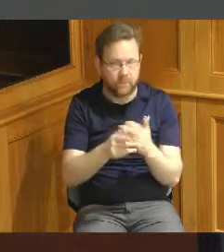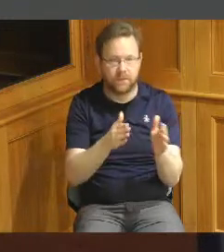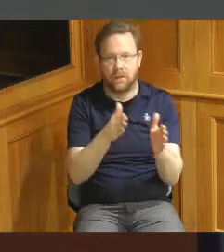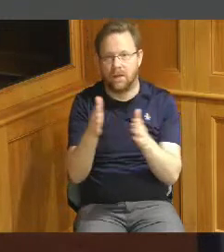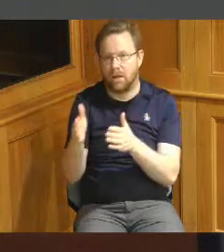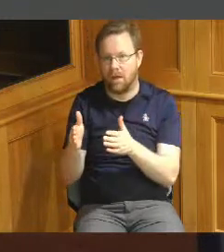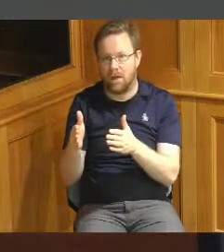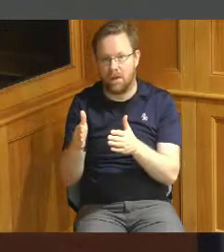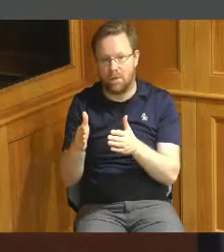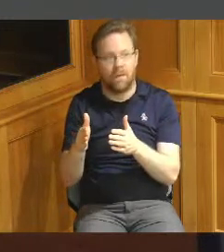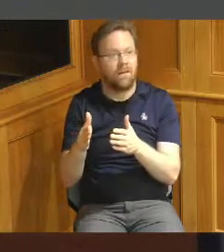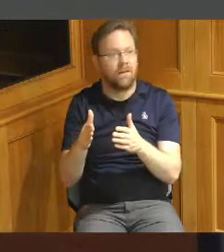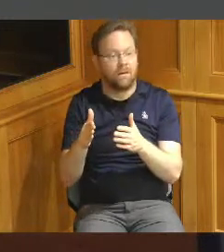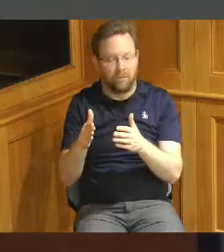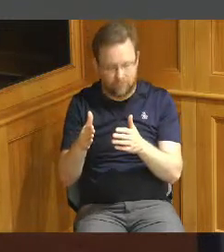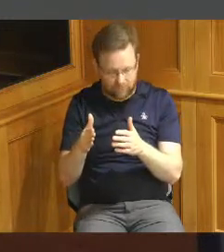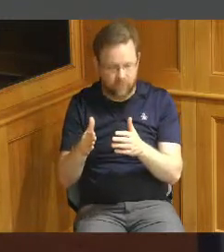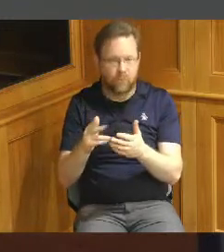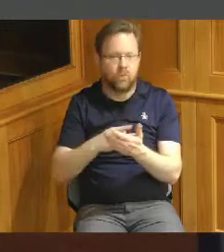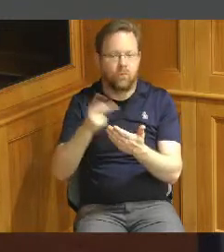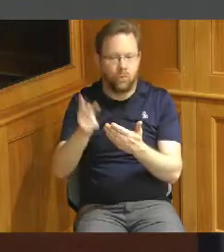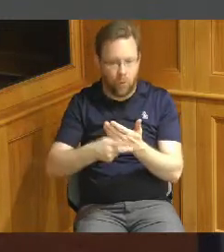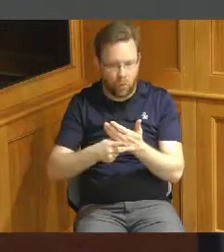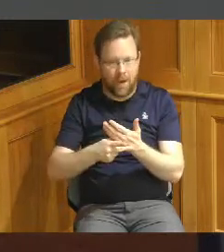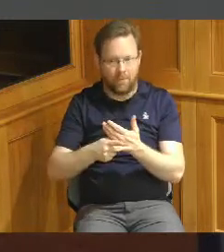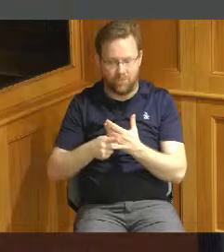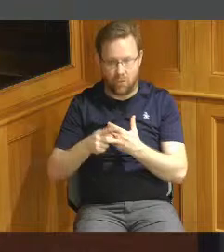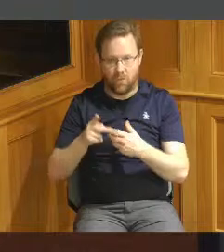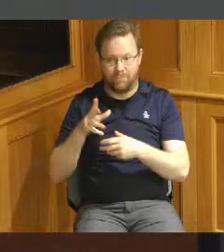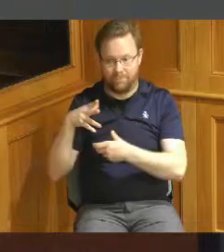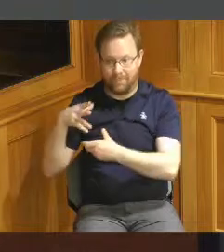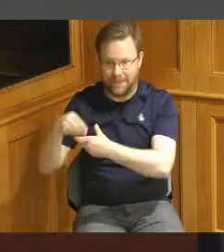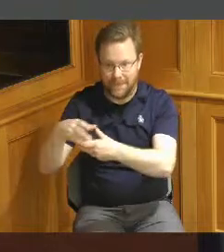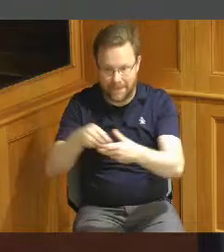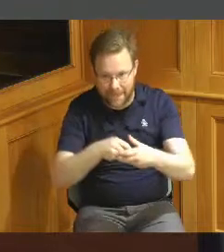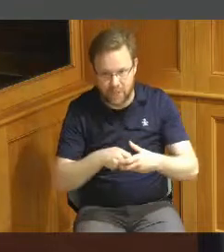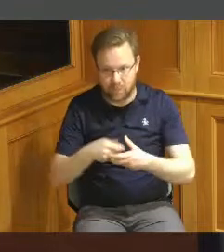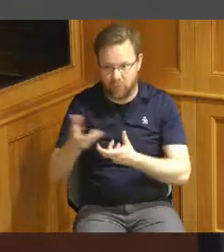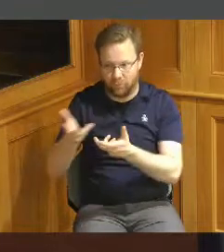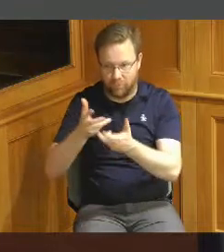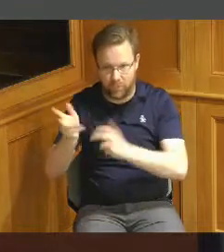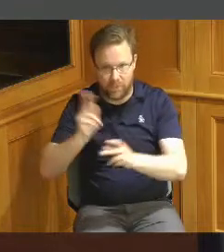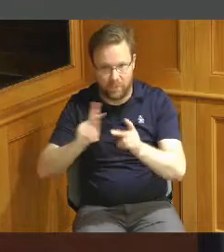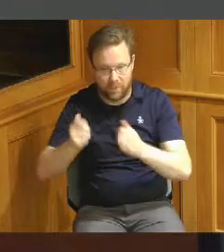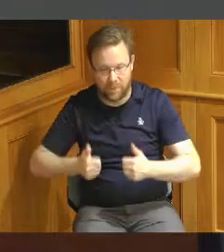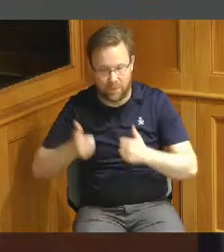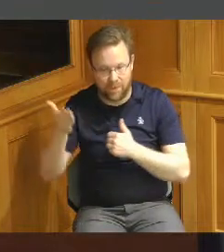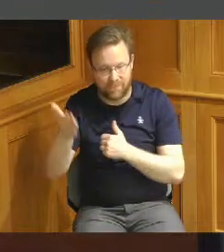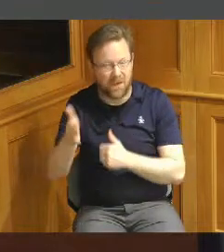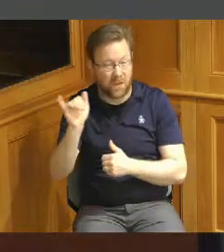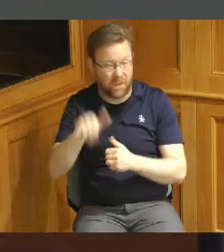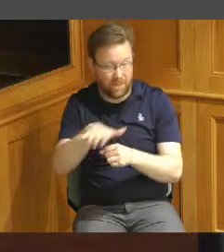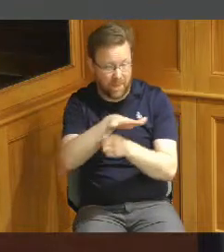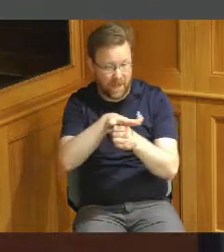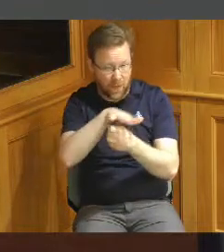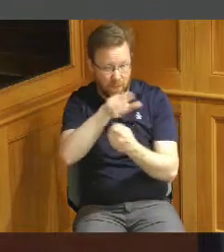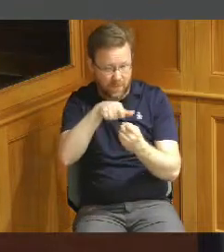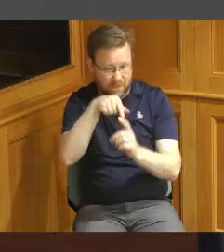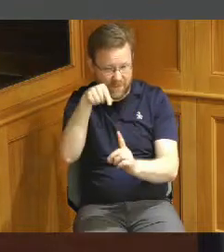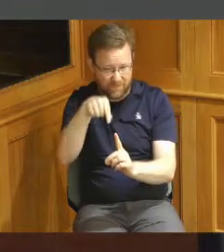you for doing that (Commissioner Reece) thank you Commissioner Dumas (Commissioner Dumas) thank you you answered my question as it relates to the upgrade of the guard rails because I know